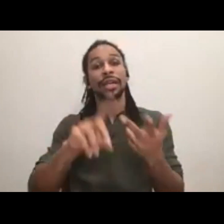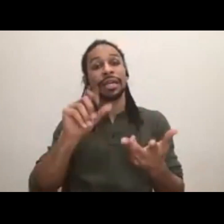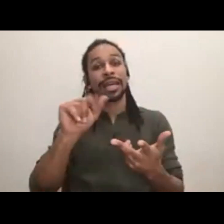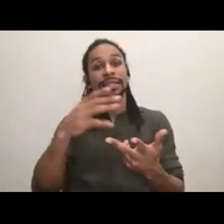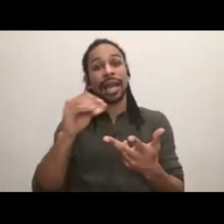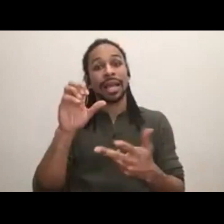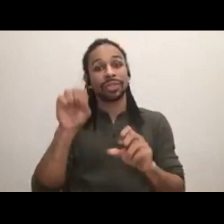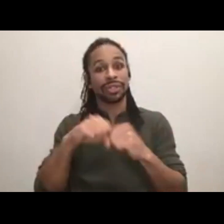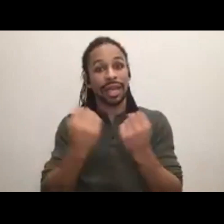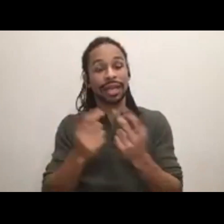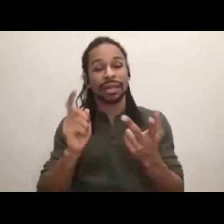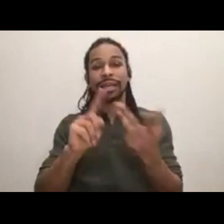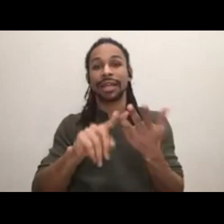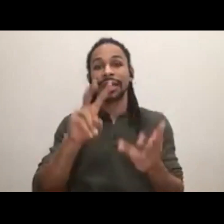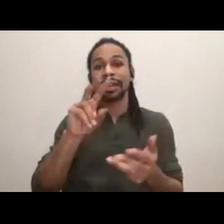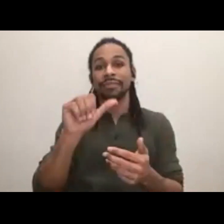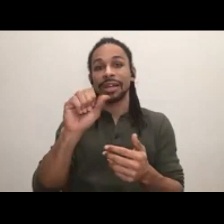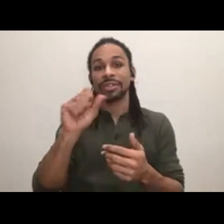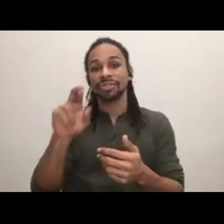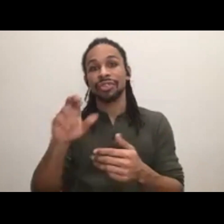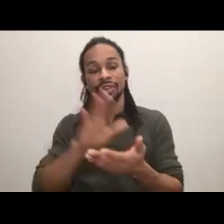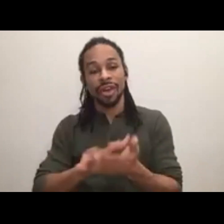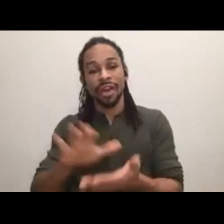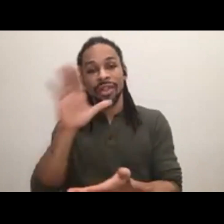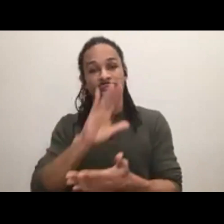name a few. Eyebeam is proud to have supported this